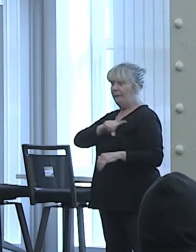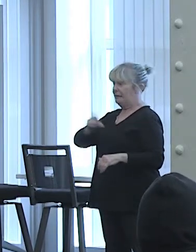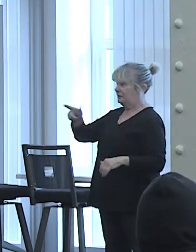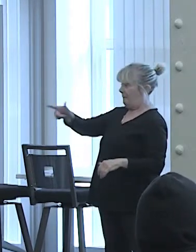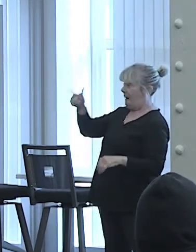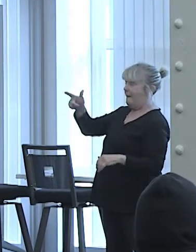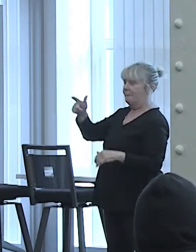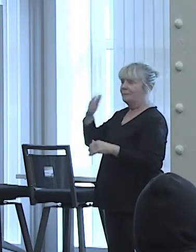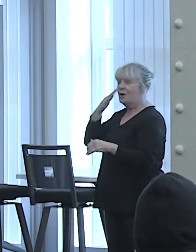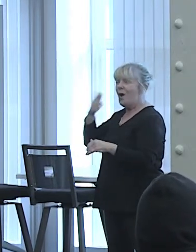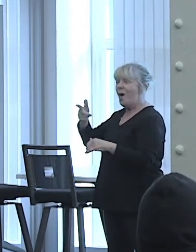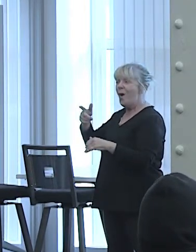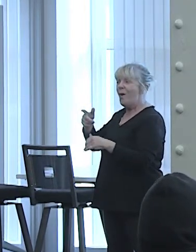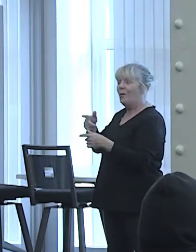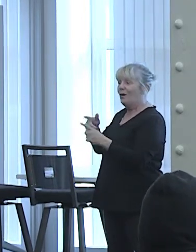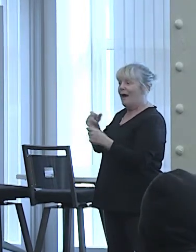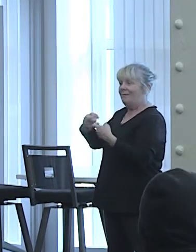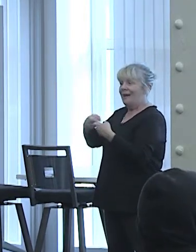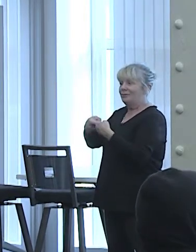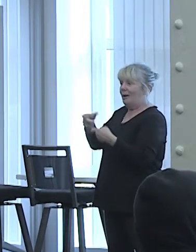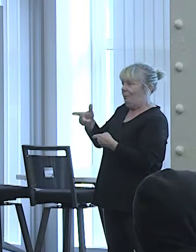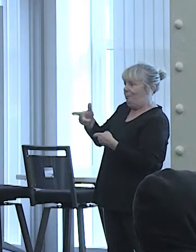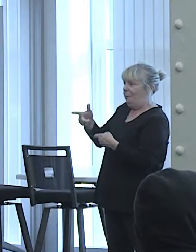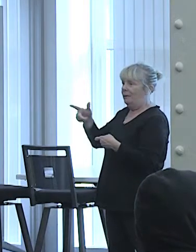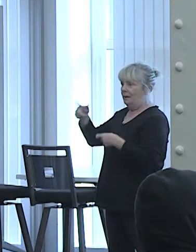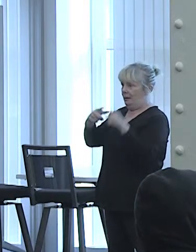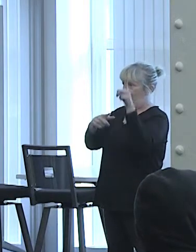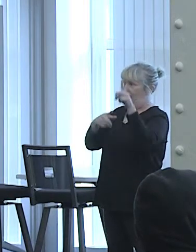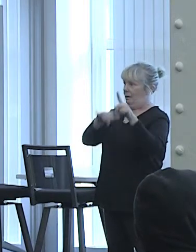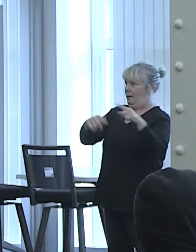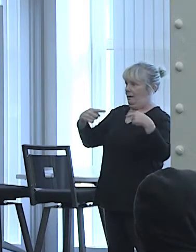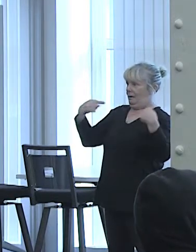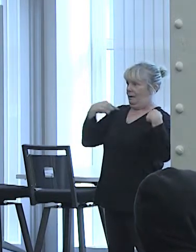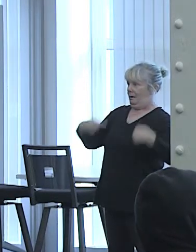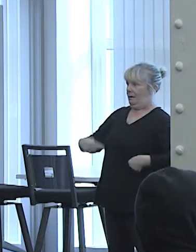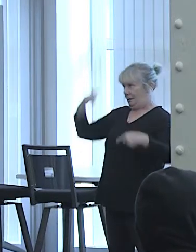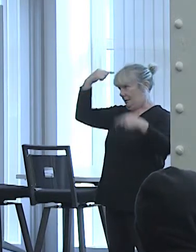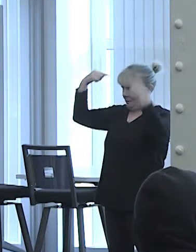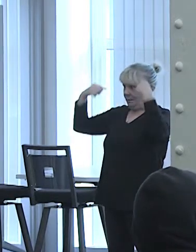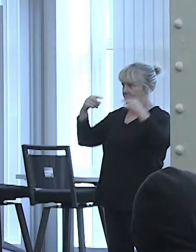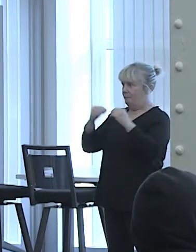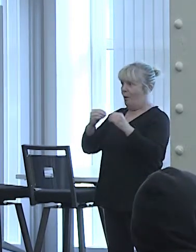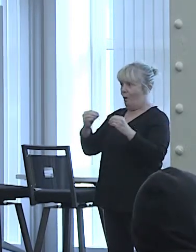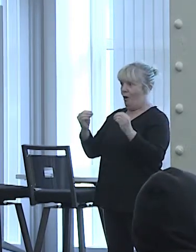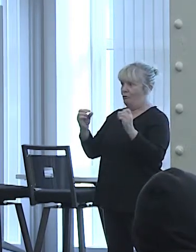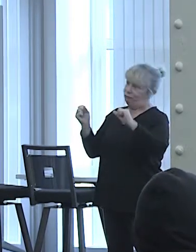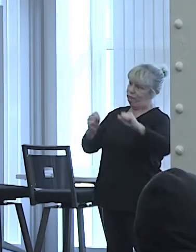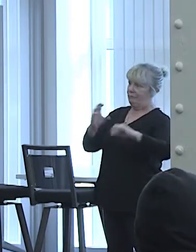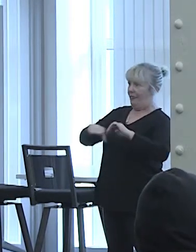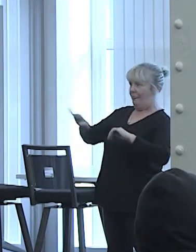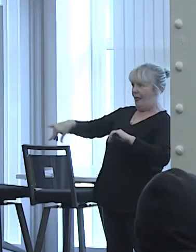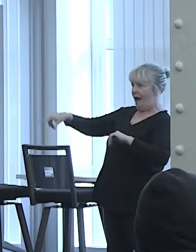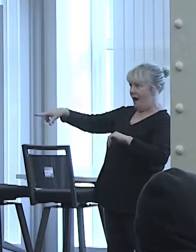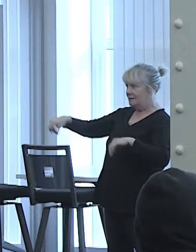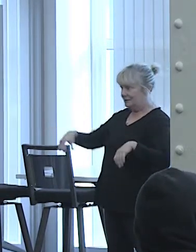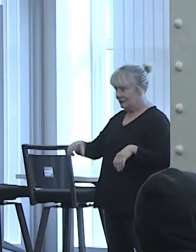For years, since it opened in 1971, disabled advocates and non-disabled people trying to practice ally-ship